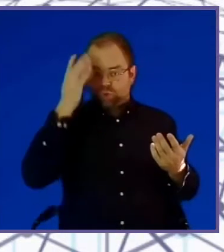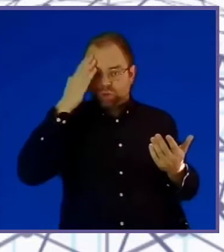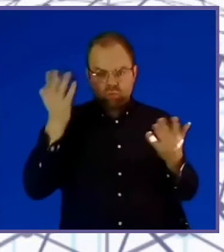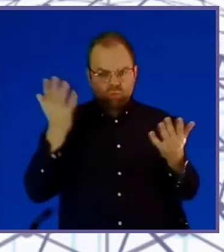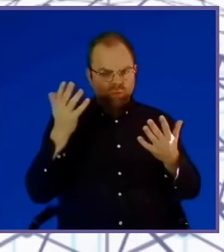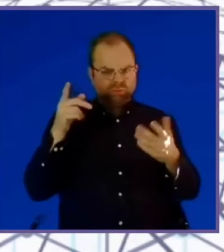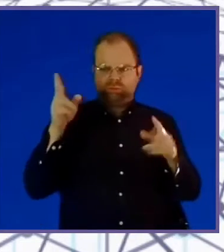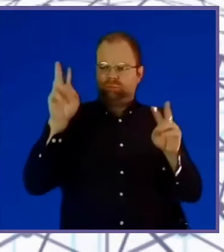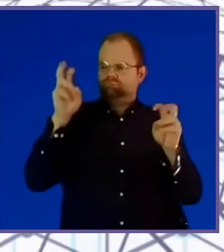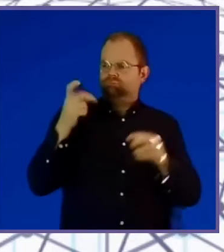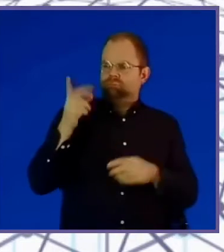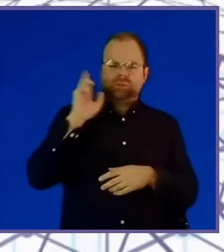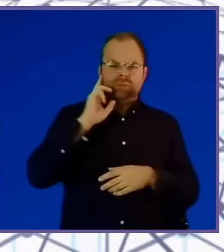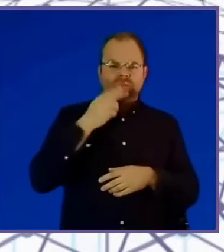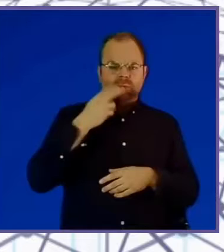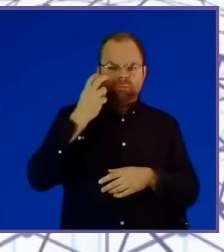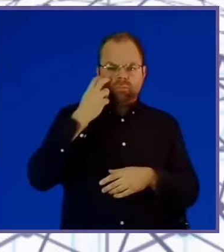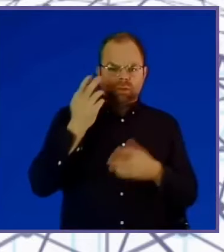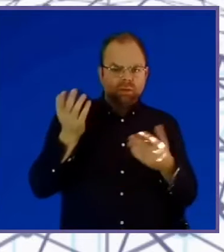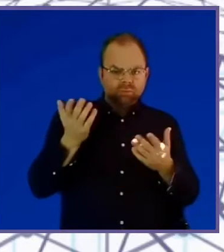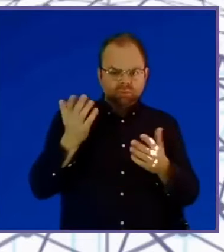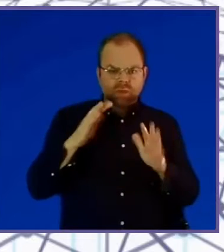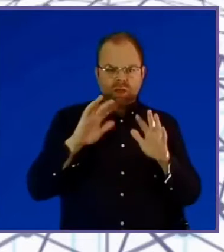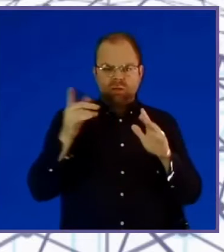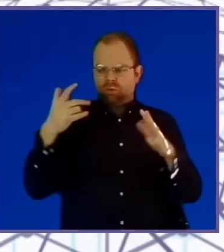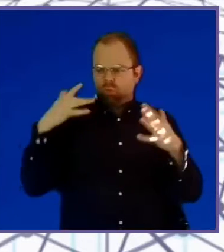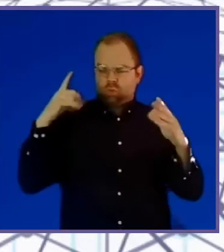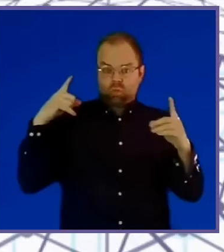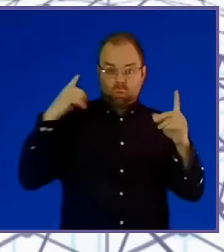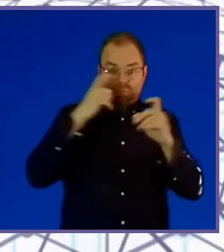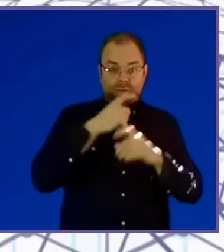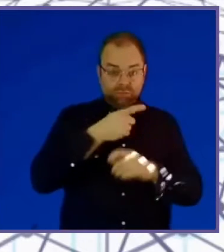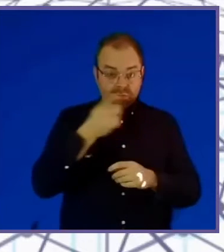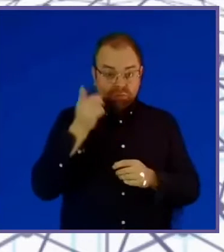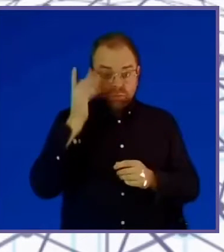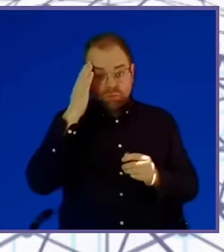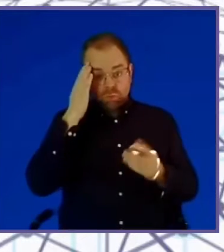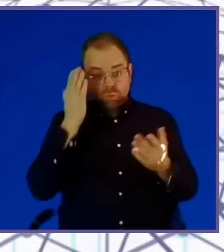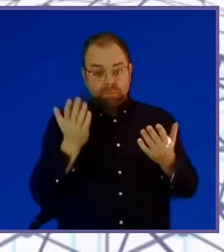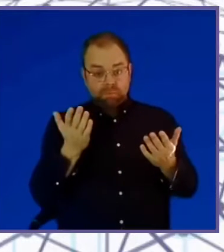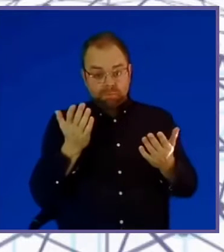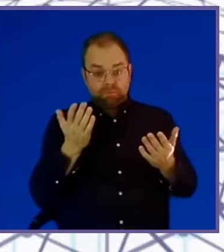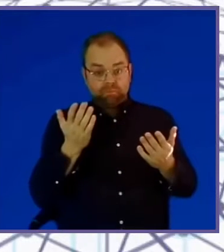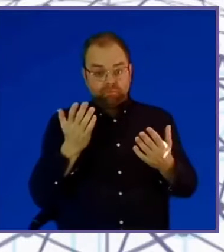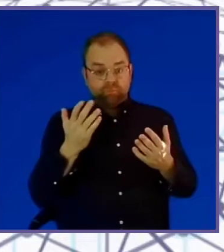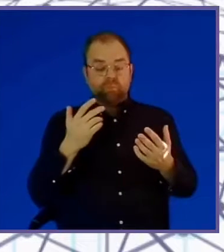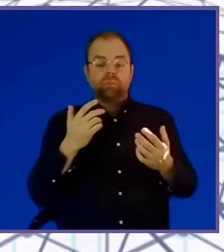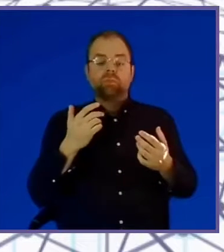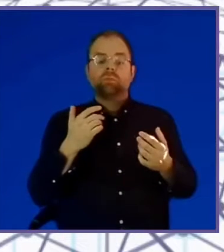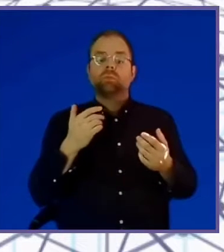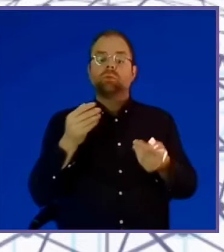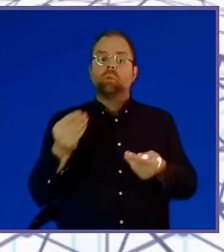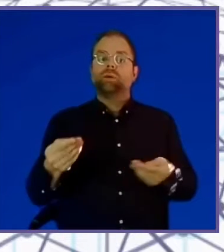and those who know me know that I never miss the chance to spread, to share some